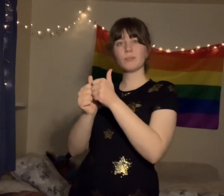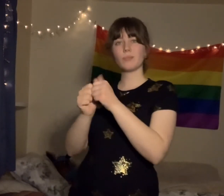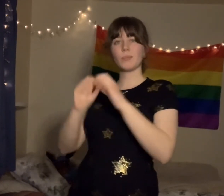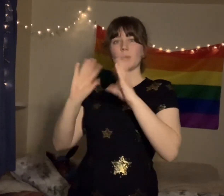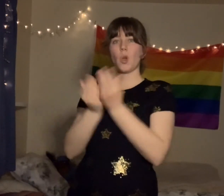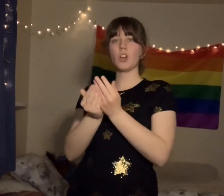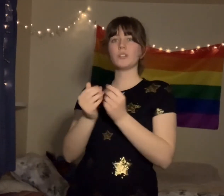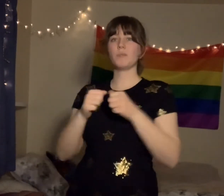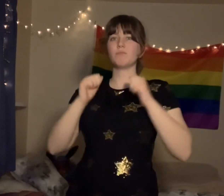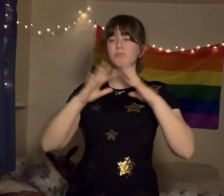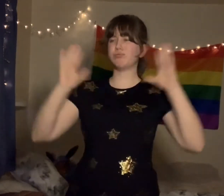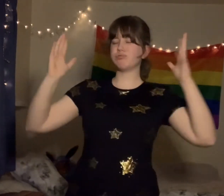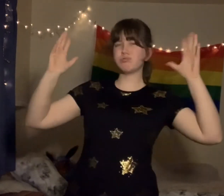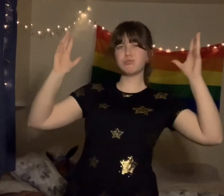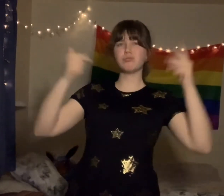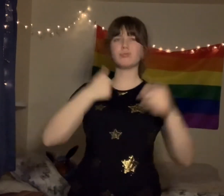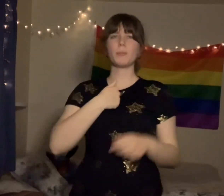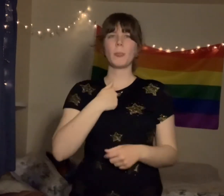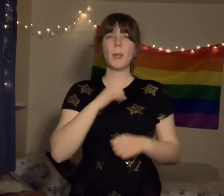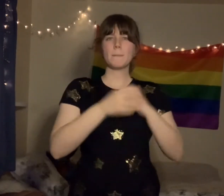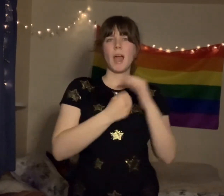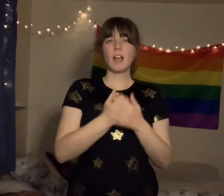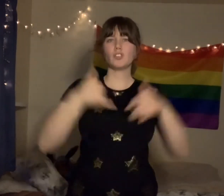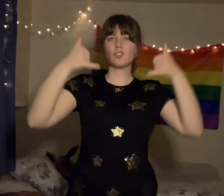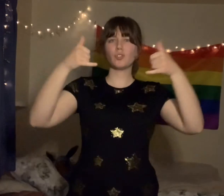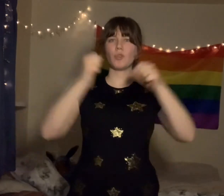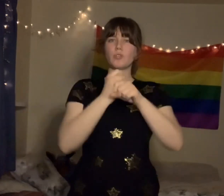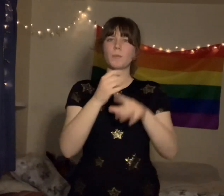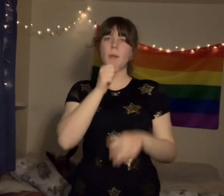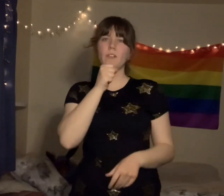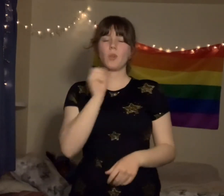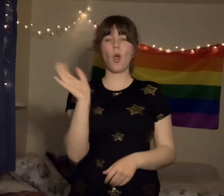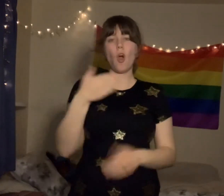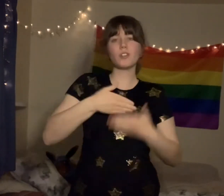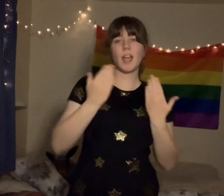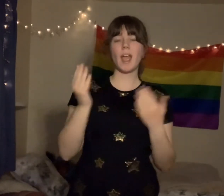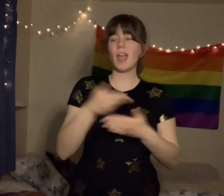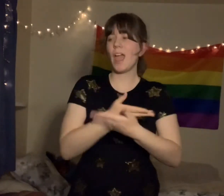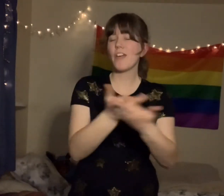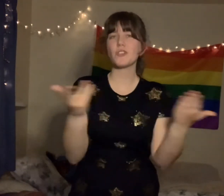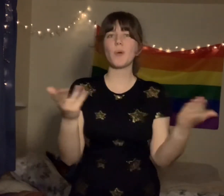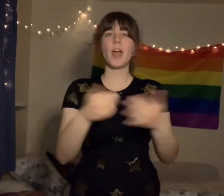in this world a big cheer for me and My hands, the trophy and the golden microphone all day, everywhere